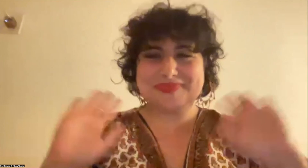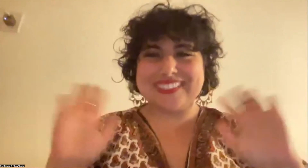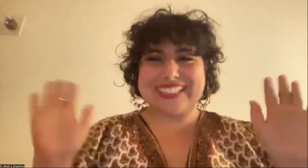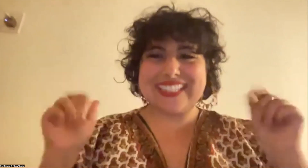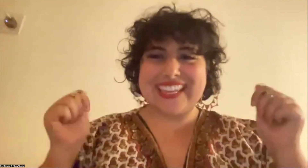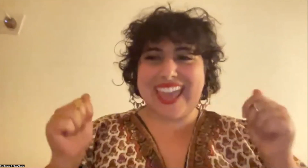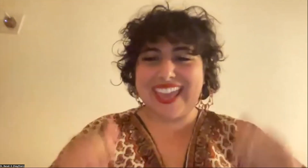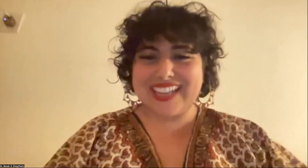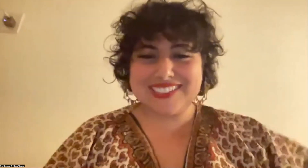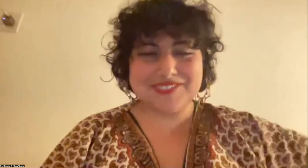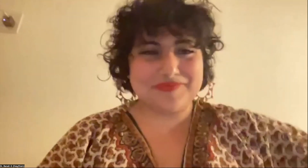doing in the future. Yeah.